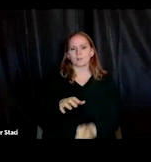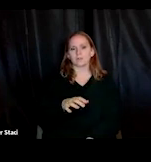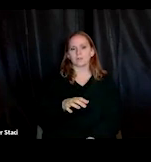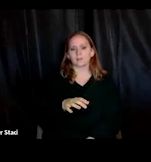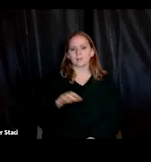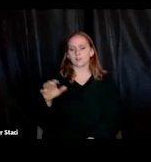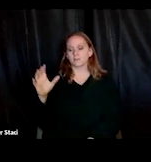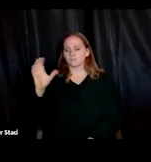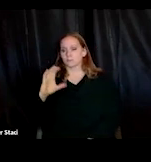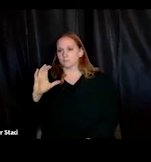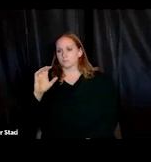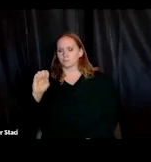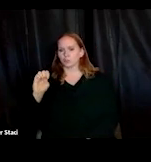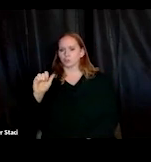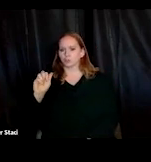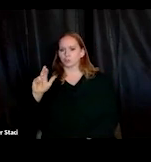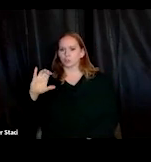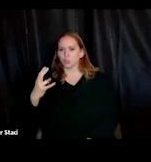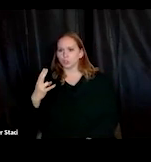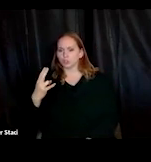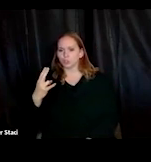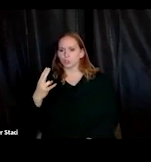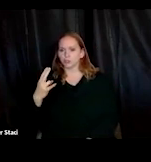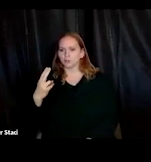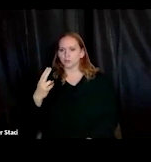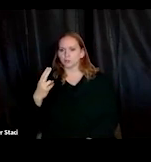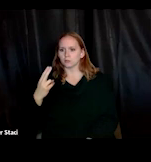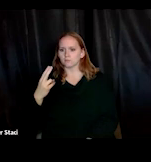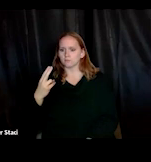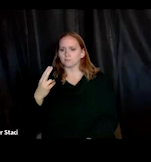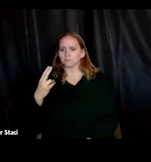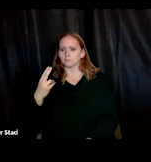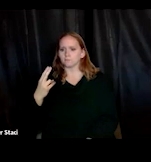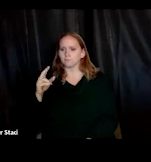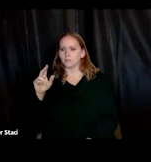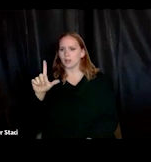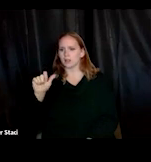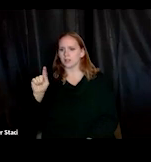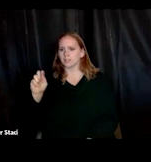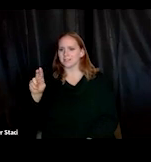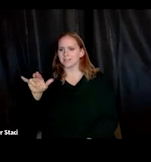I believe LaTonya on the call from SEARCH as a case manager for this organization,